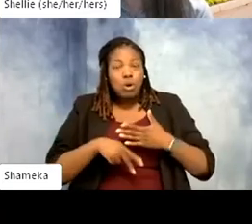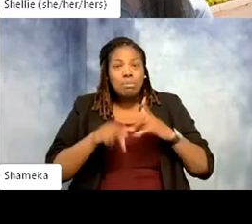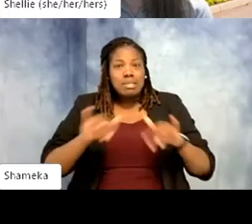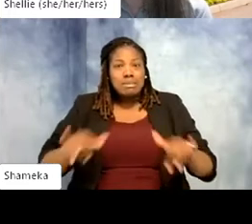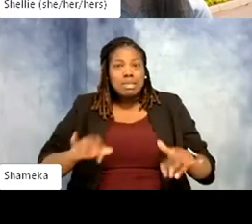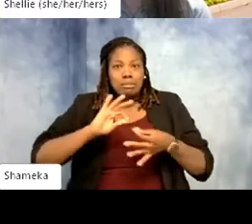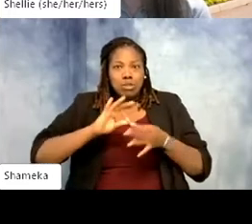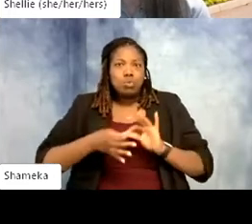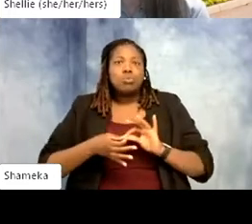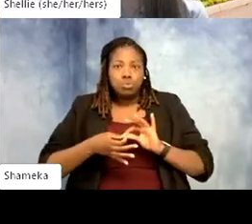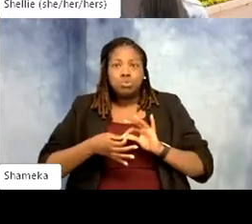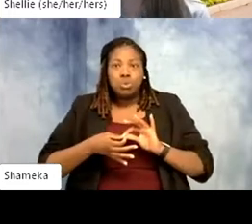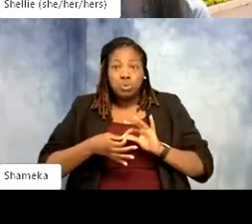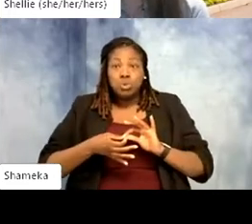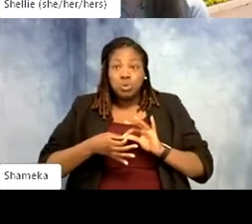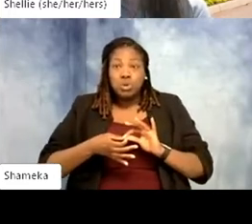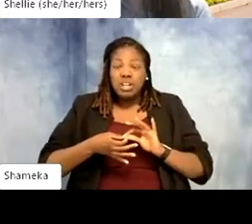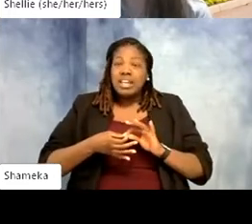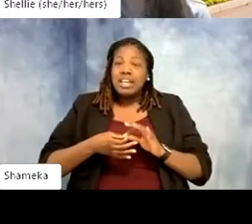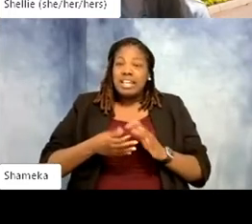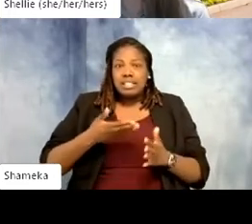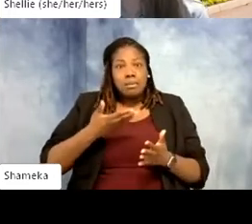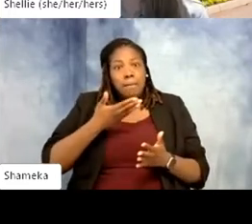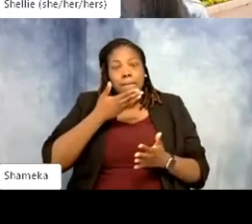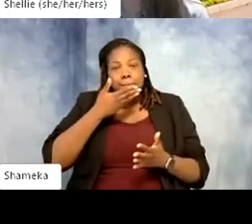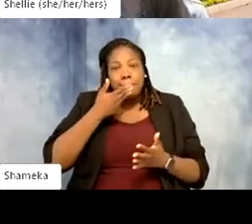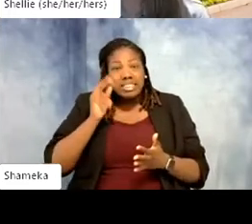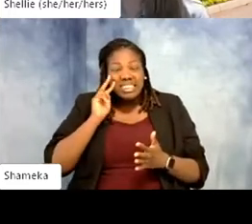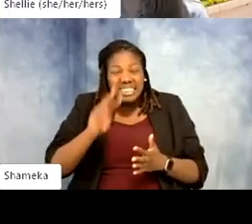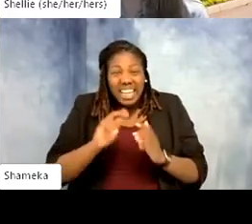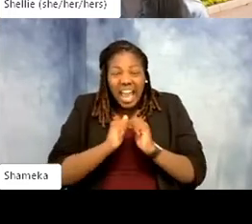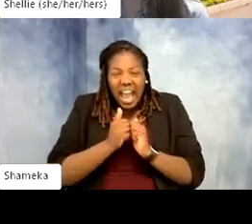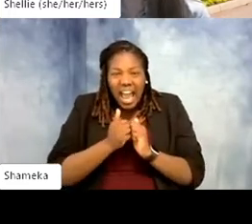Sign Language. This feature is best viewed from a desktop computer rather than tablet